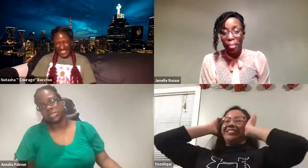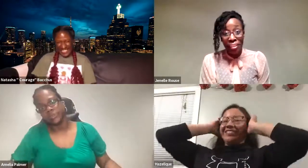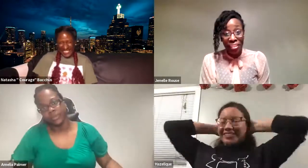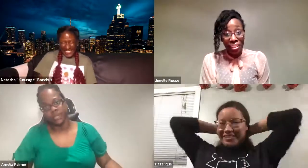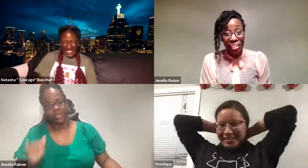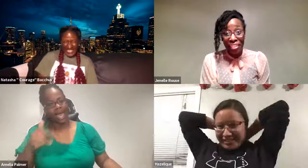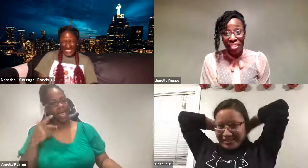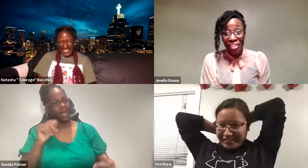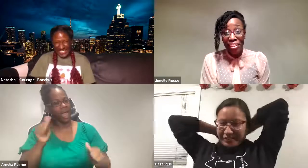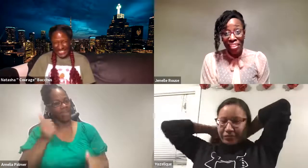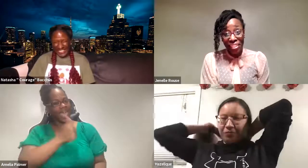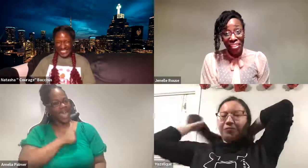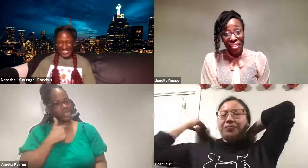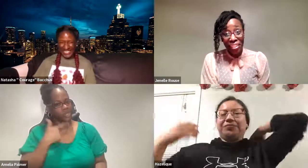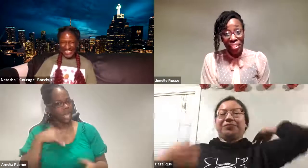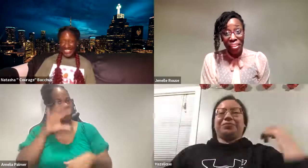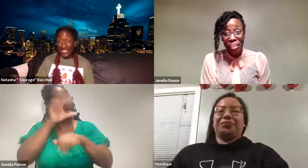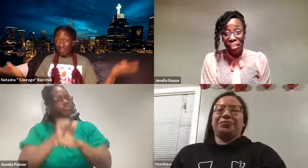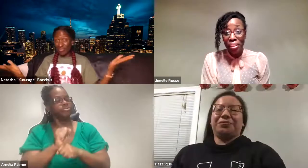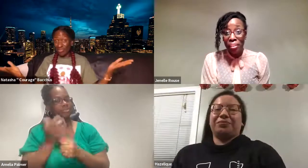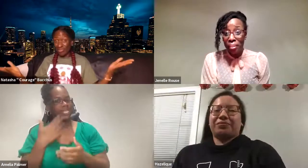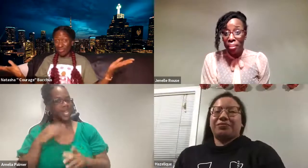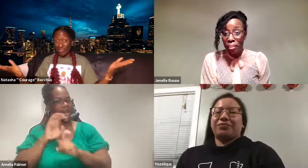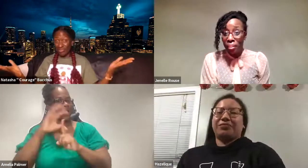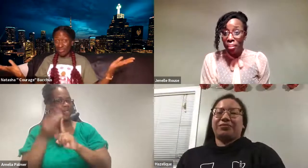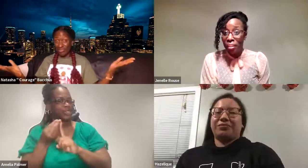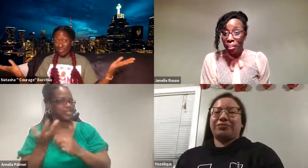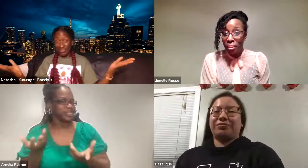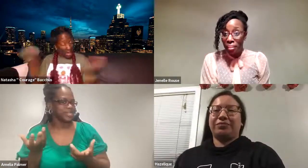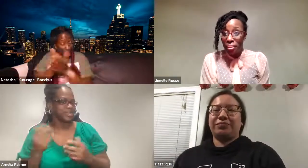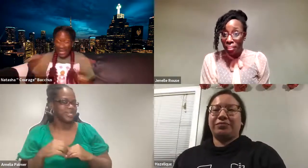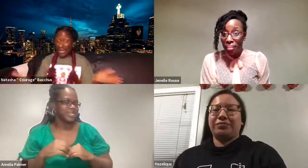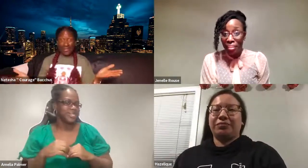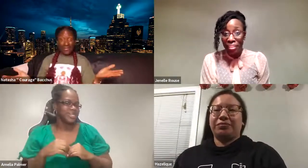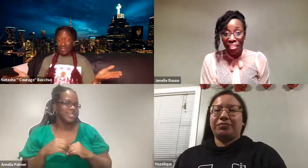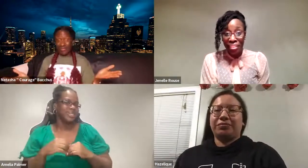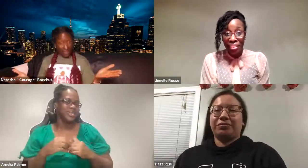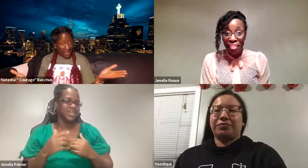or when we say "girl please" or include that kind of attitude in that culture within our